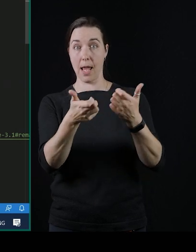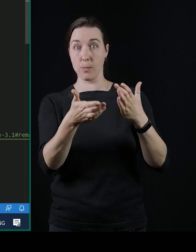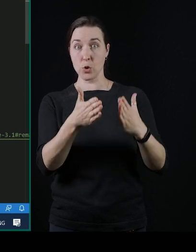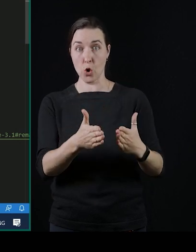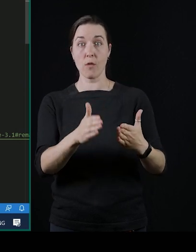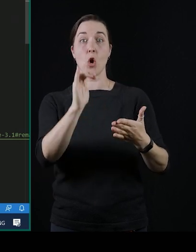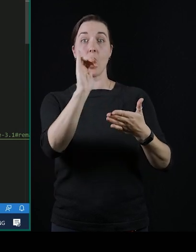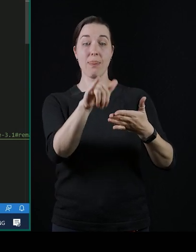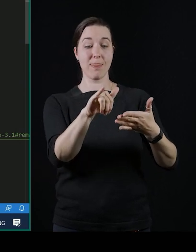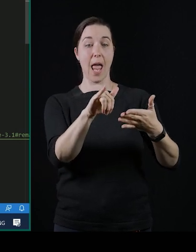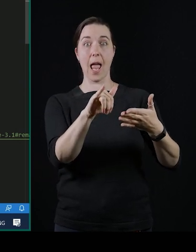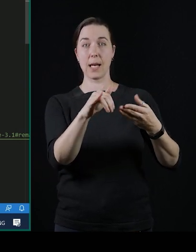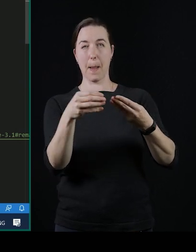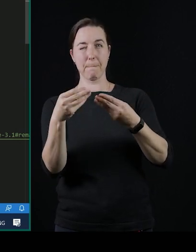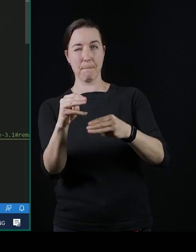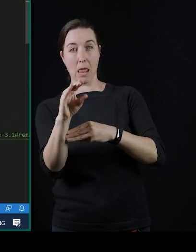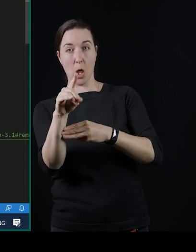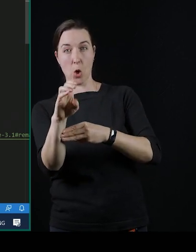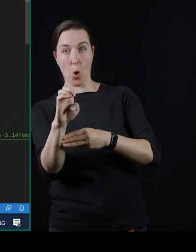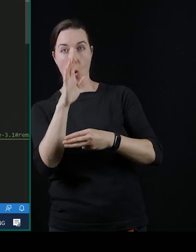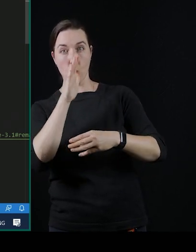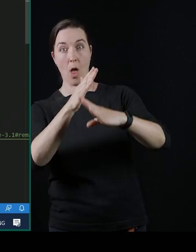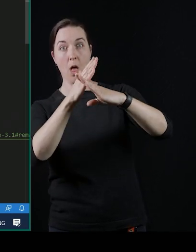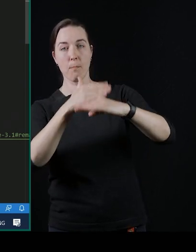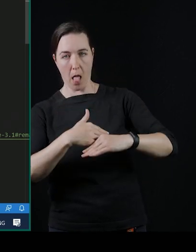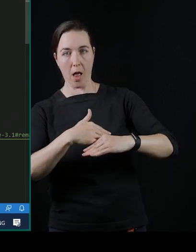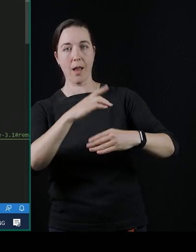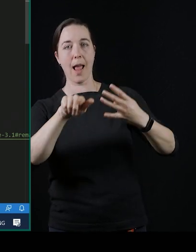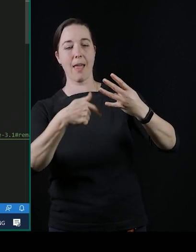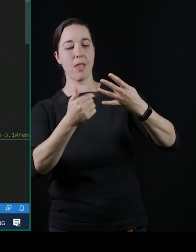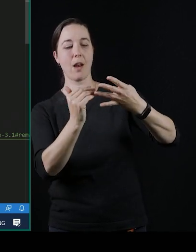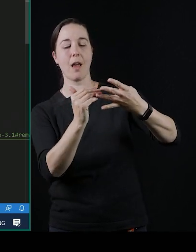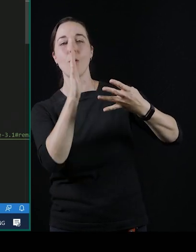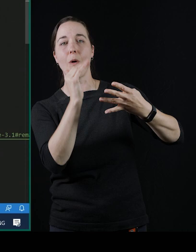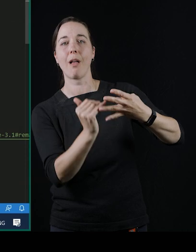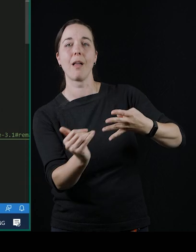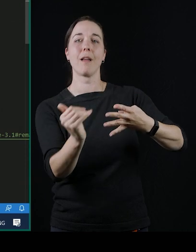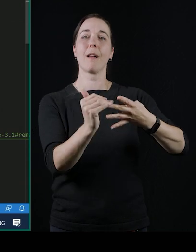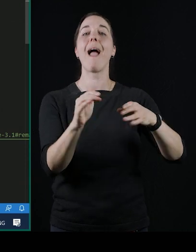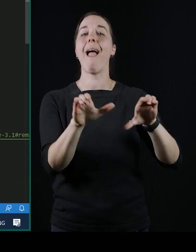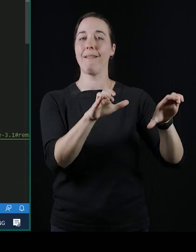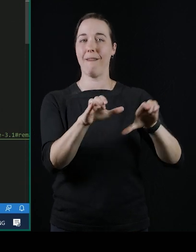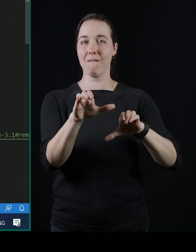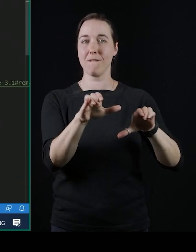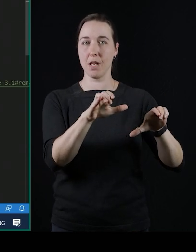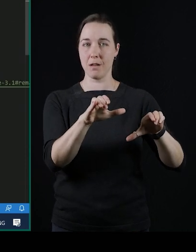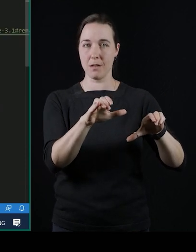this goal, this method called unblock and our game server will transition to an active state.